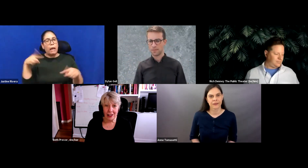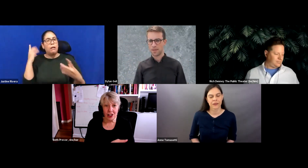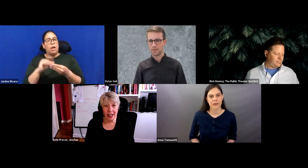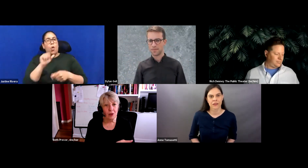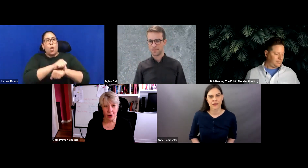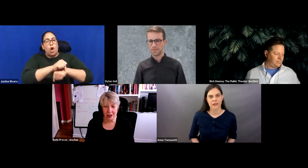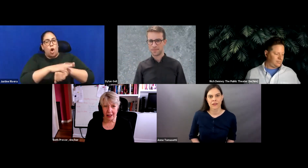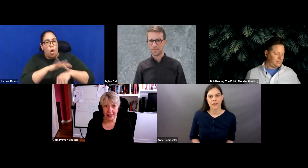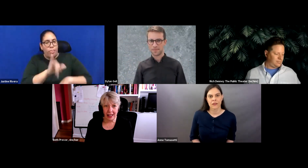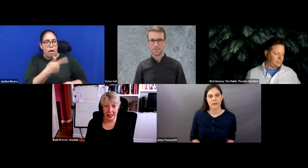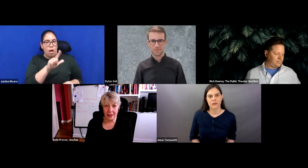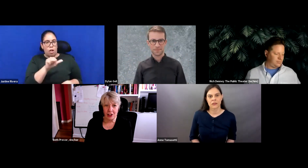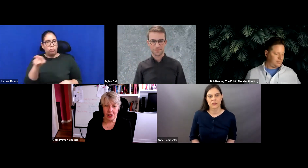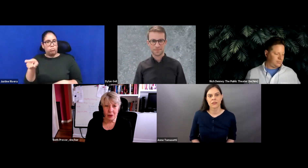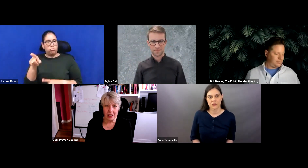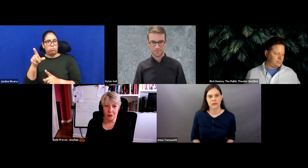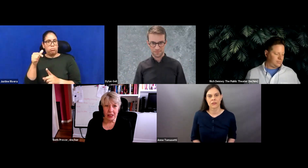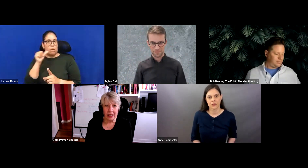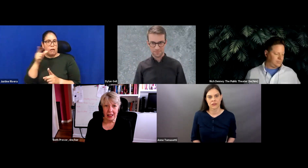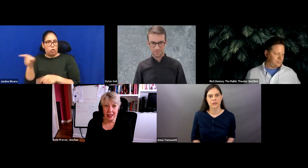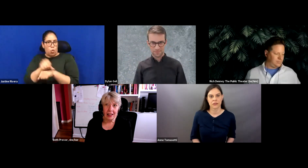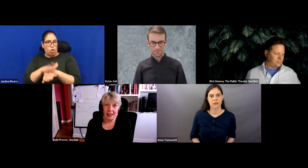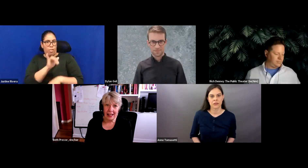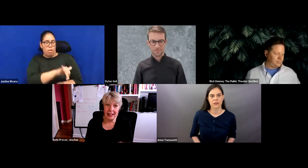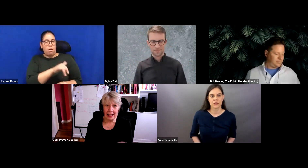And she had worked on it, and I think she was really getting